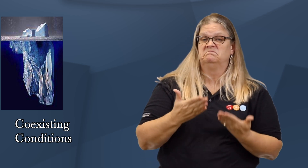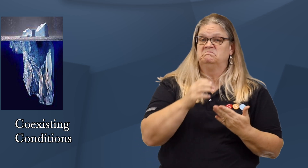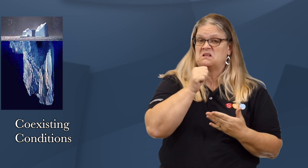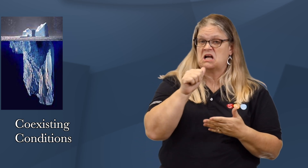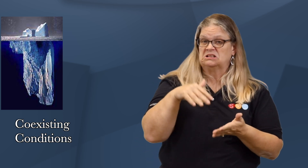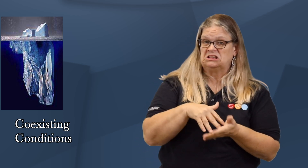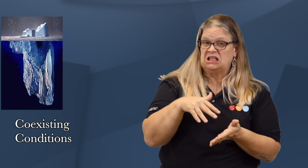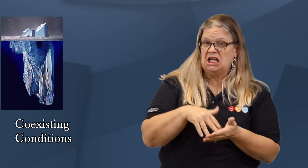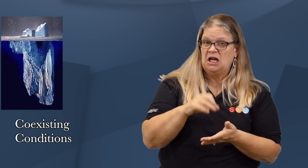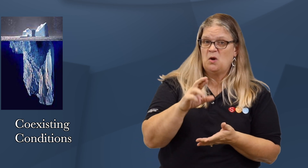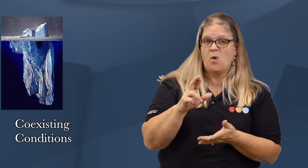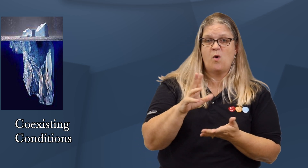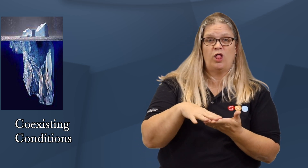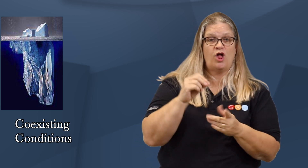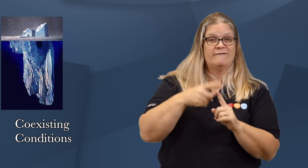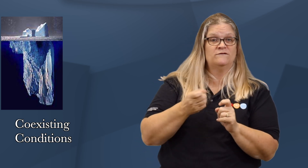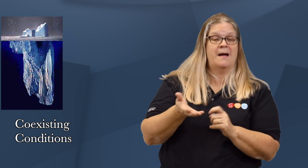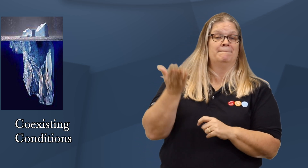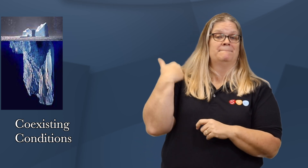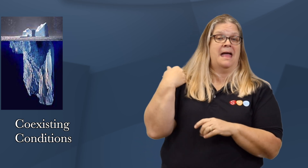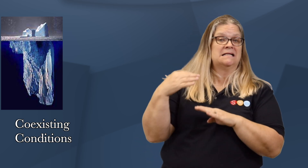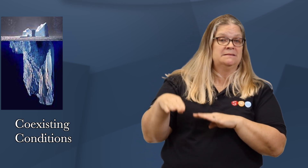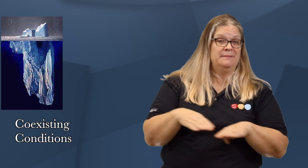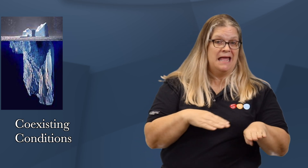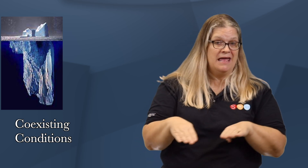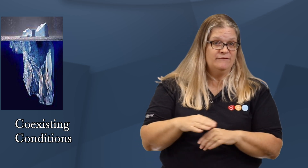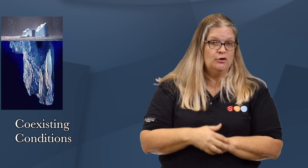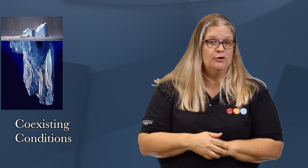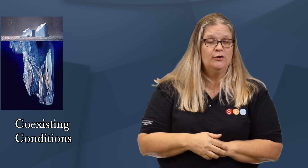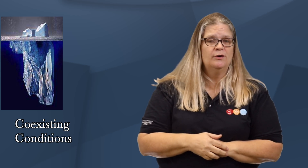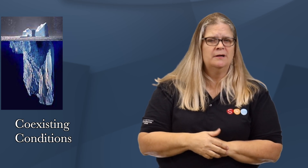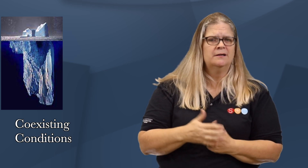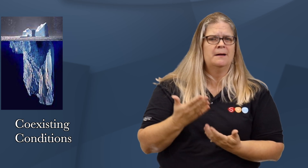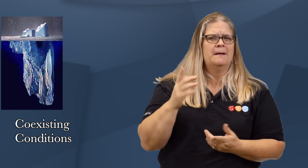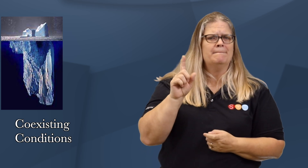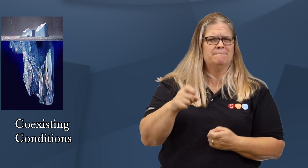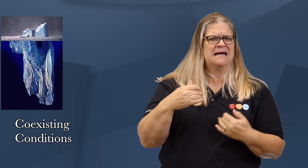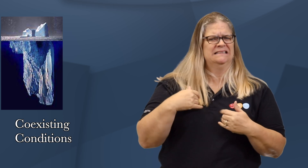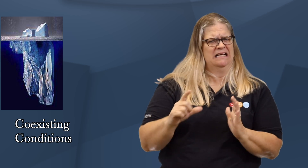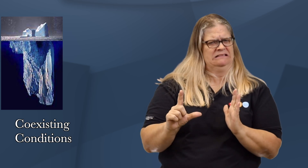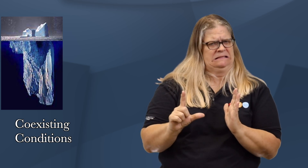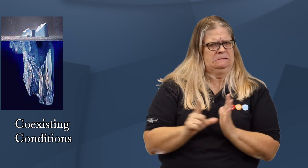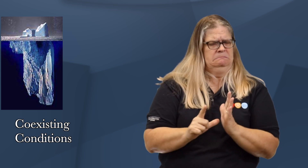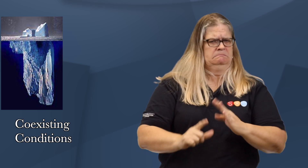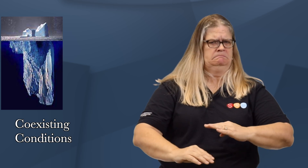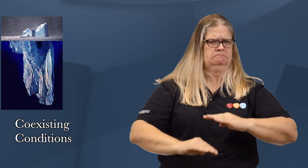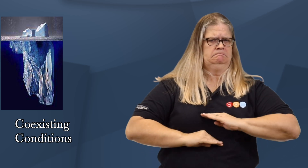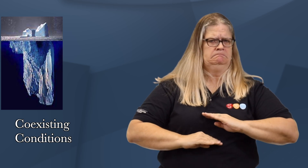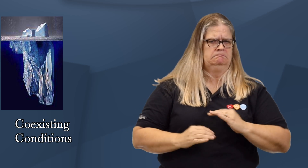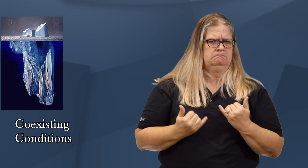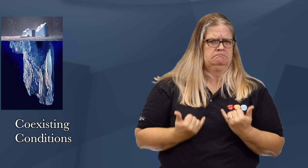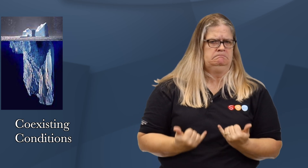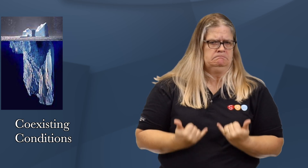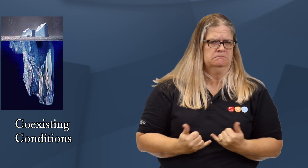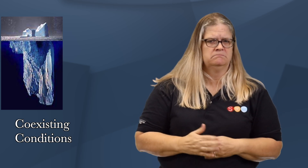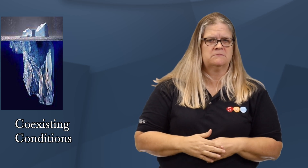They may not study or learn from past behavior. They need immediate rewards.